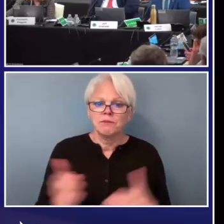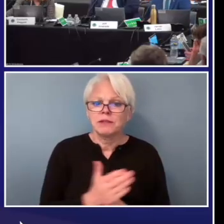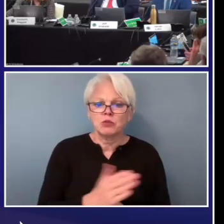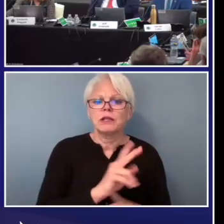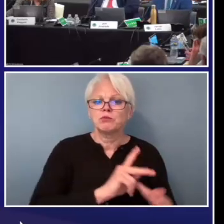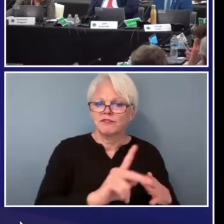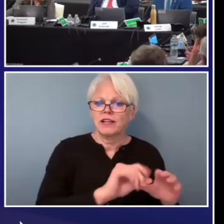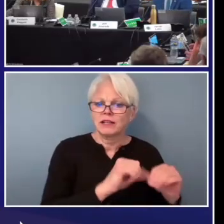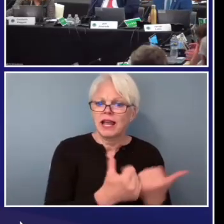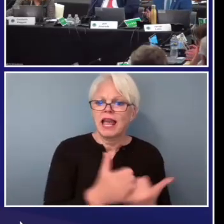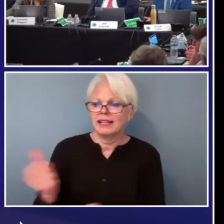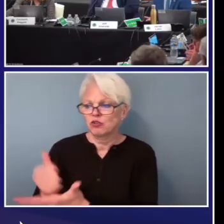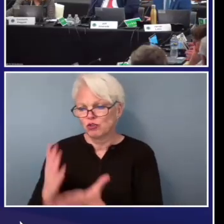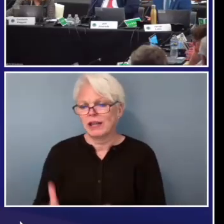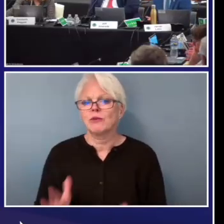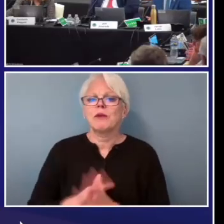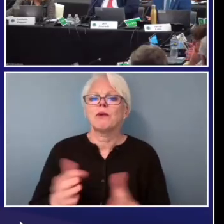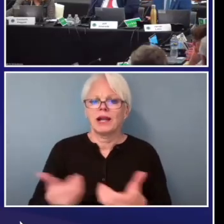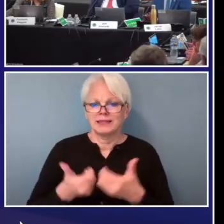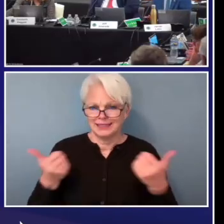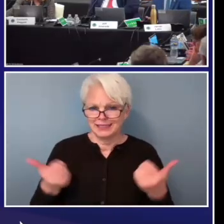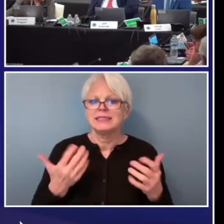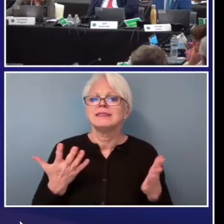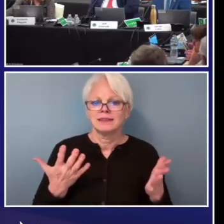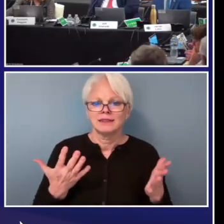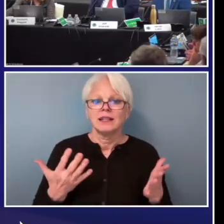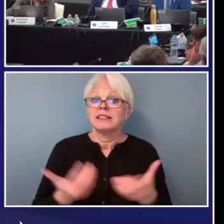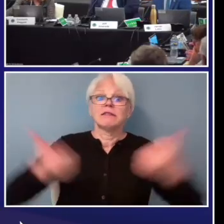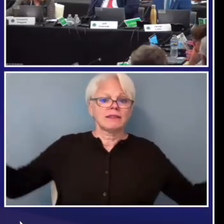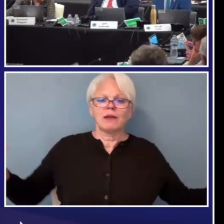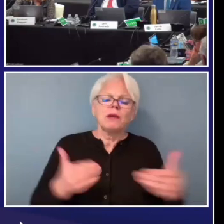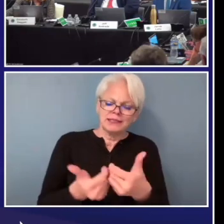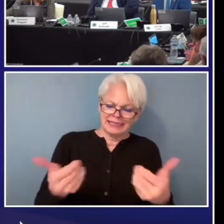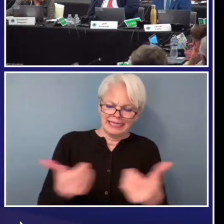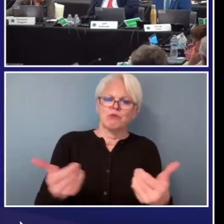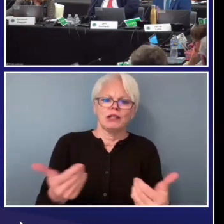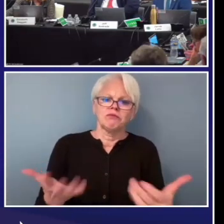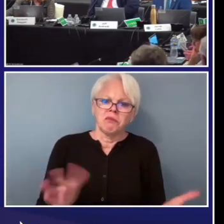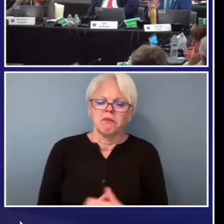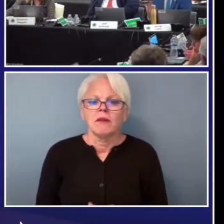and the accreditors, and also, uh, you know, earlier we were talking about the concept of a race to the bottom, ensuring